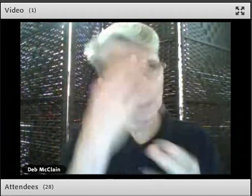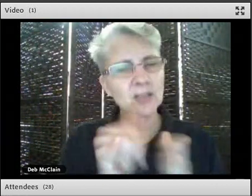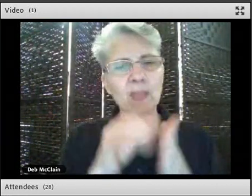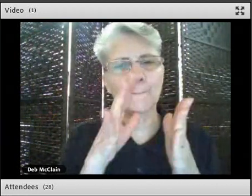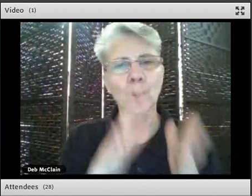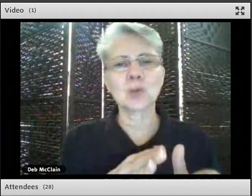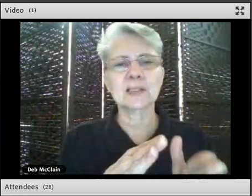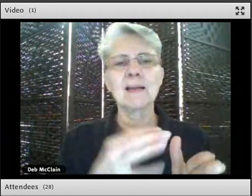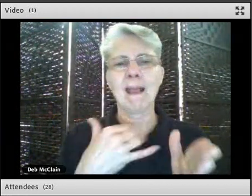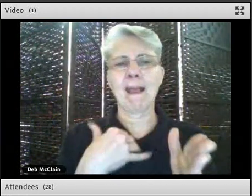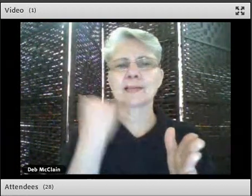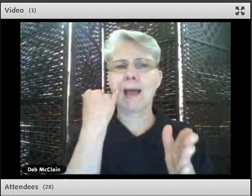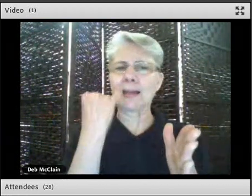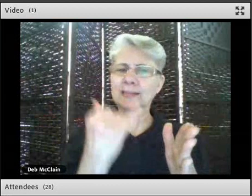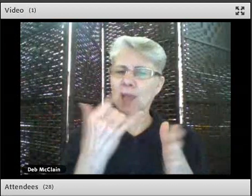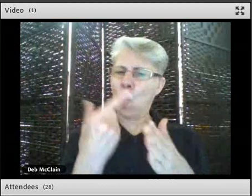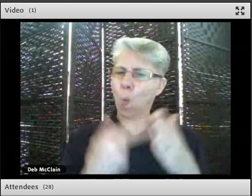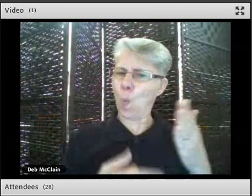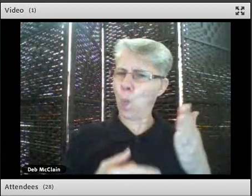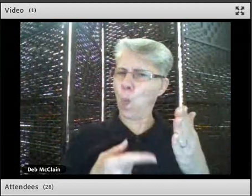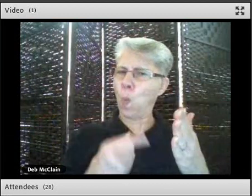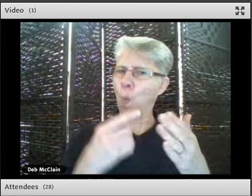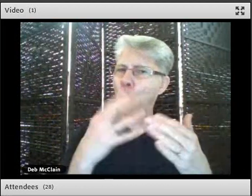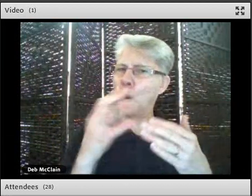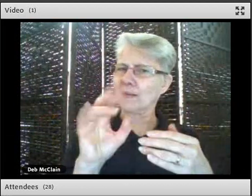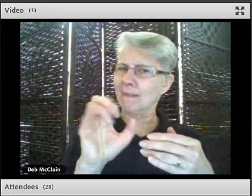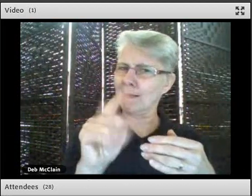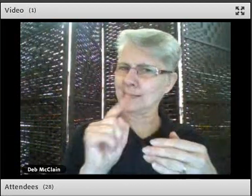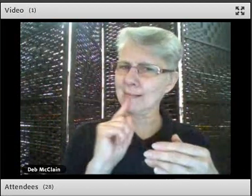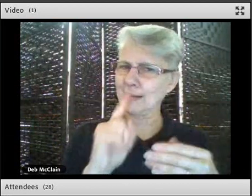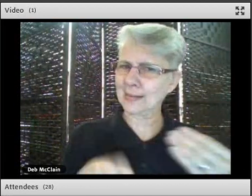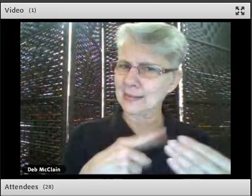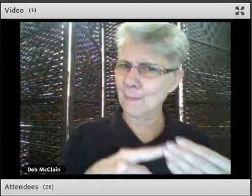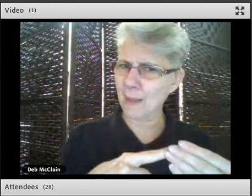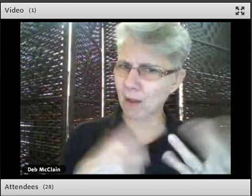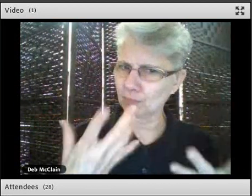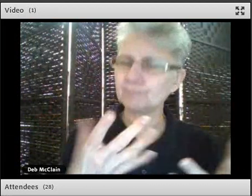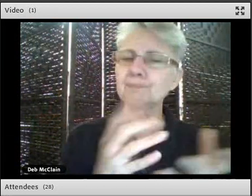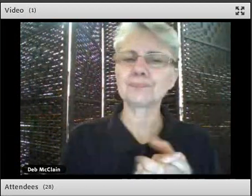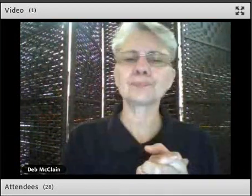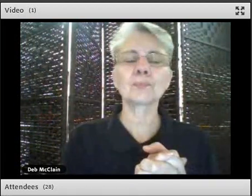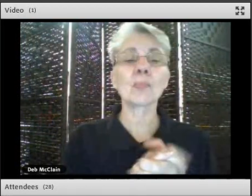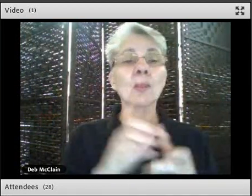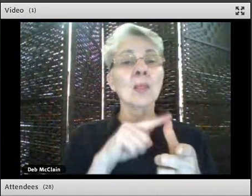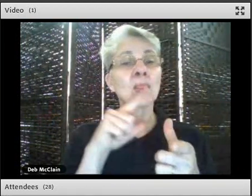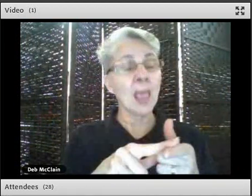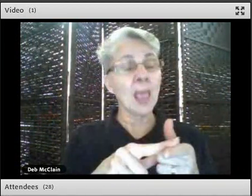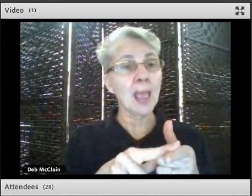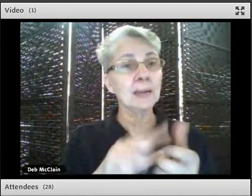And then the nice part of that, too, is that the summary will supply you with keywords